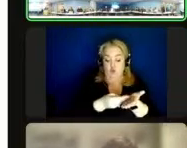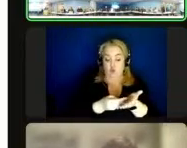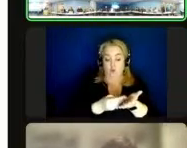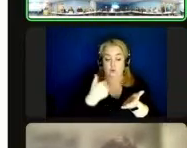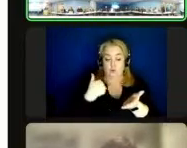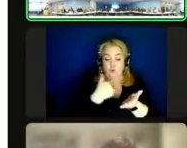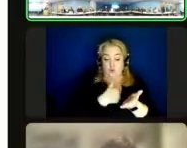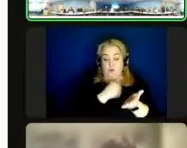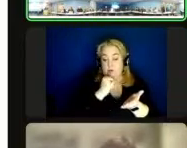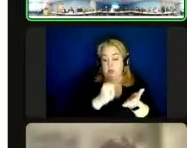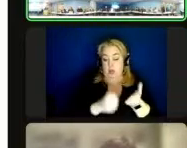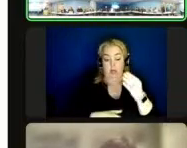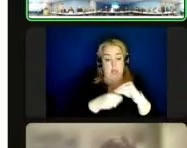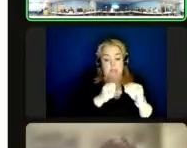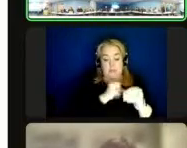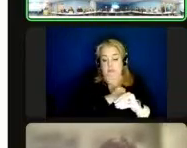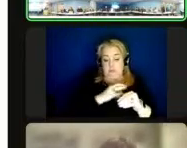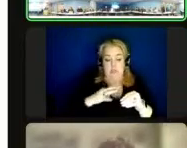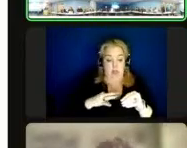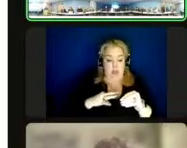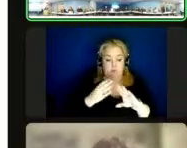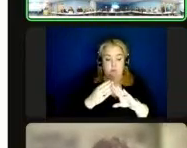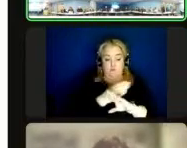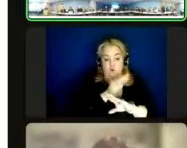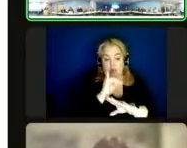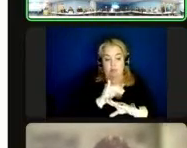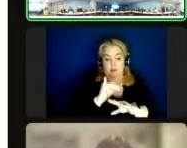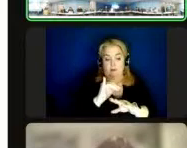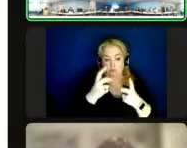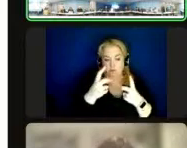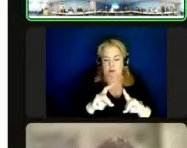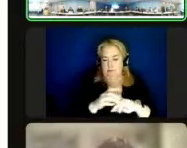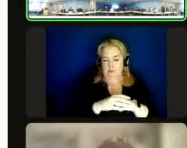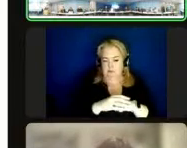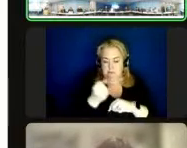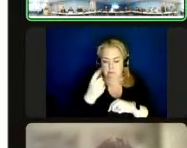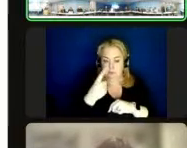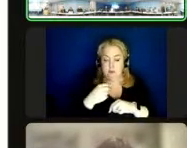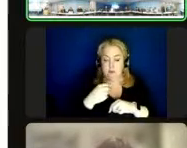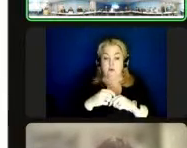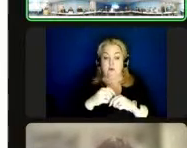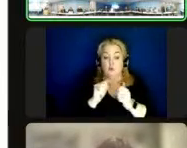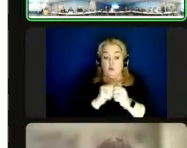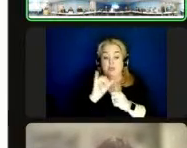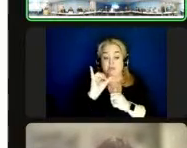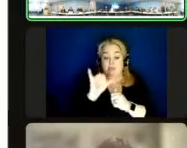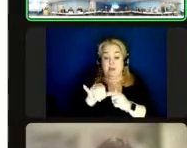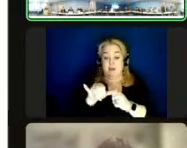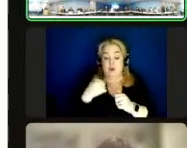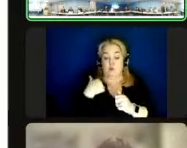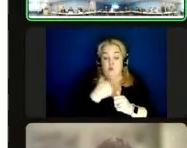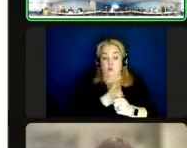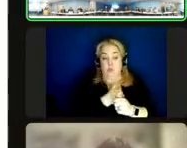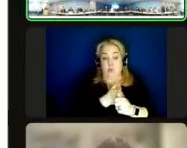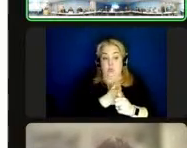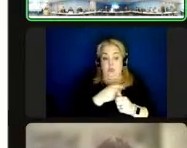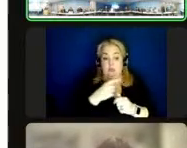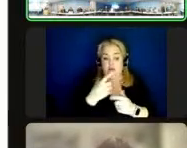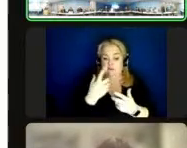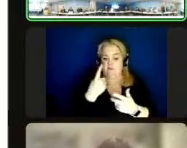ORDER TO MEET THAT DECLINING